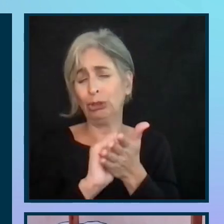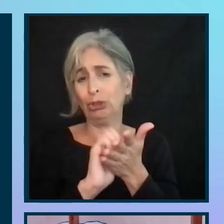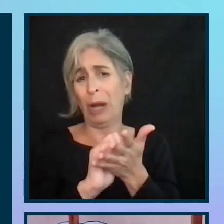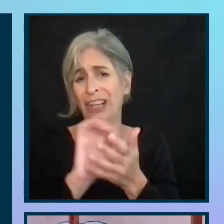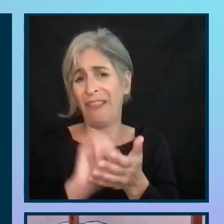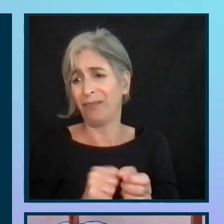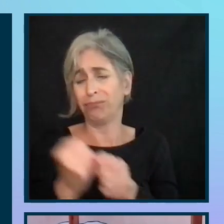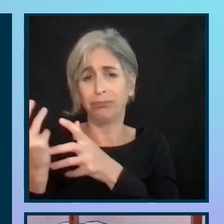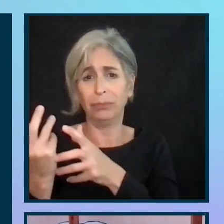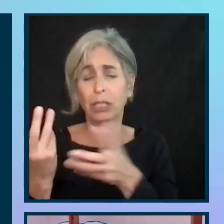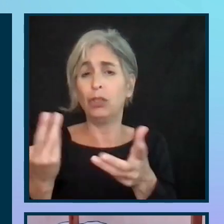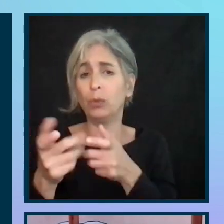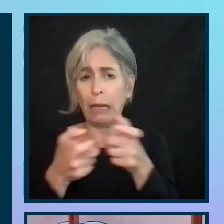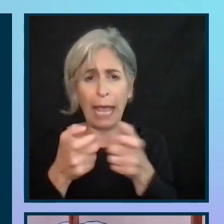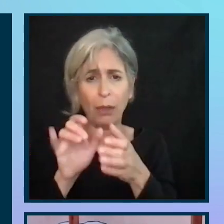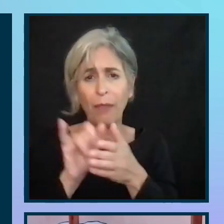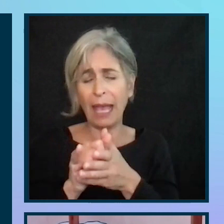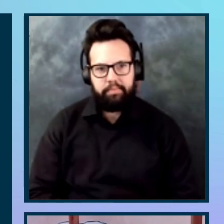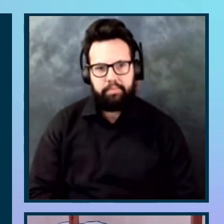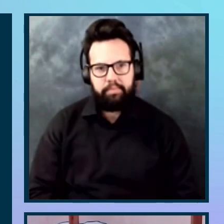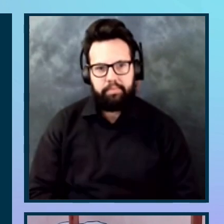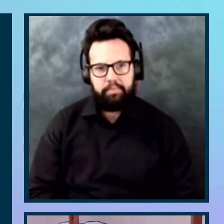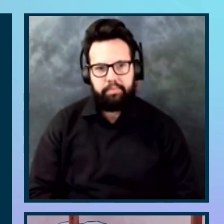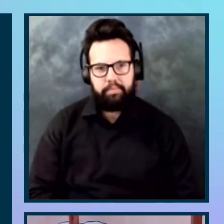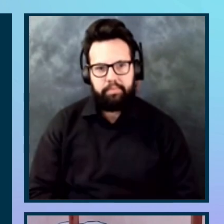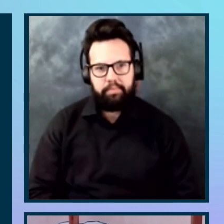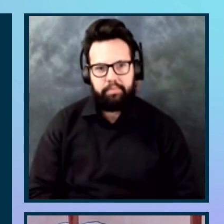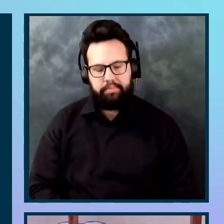You can handle those things by leaning back on your team and on the broader